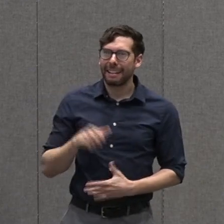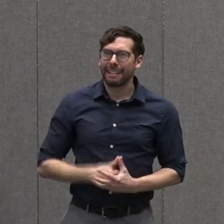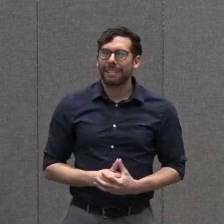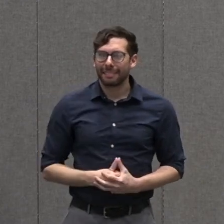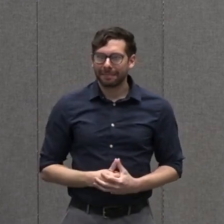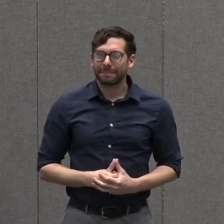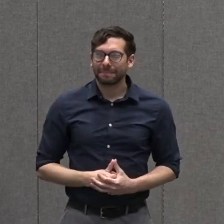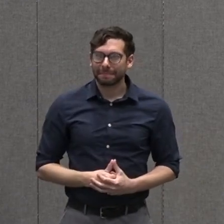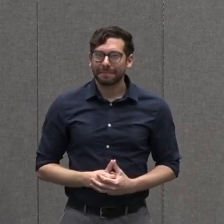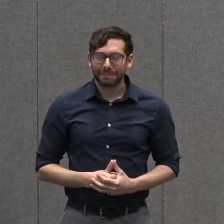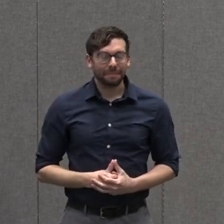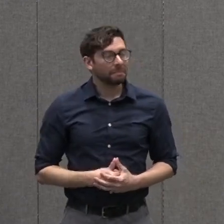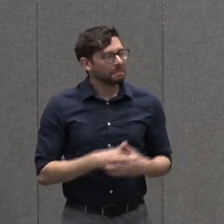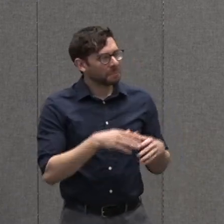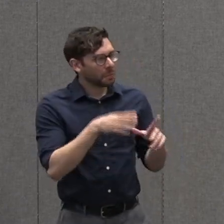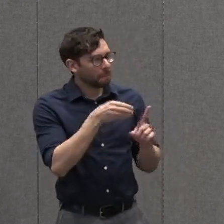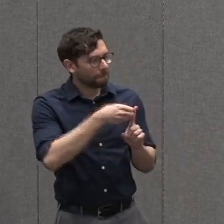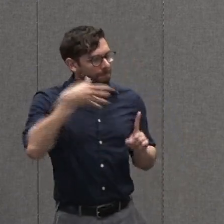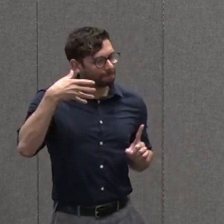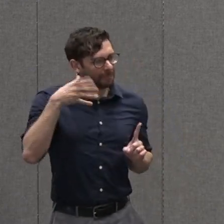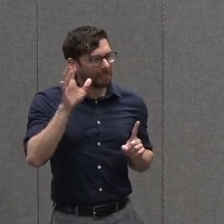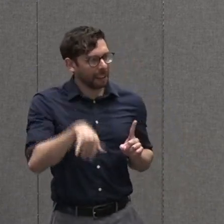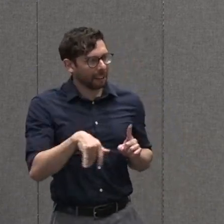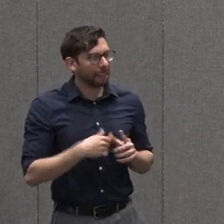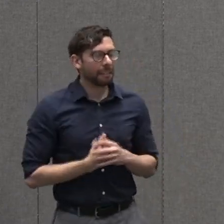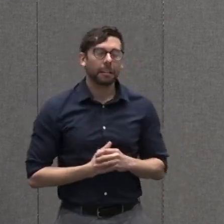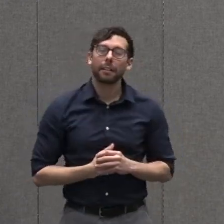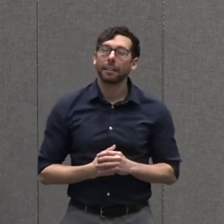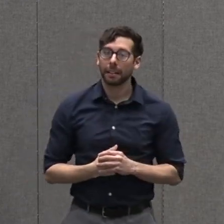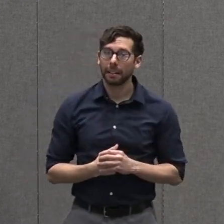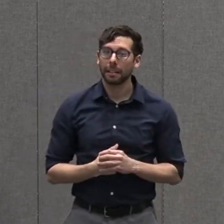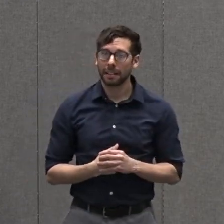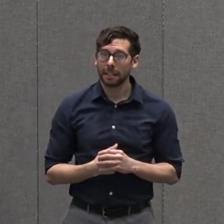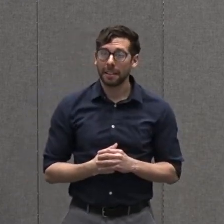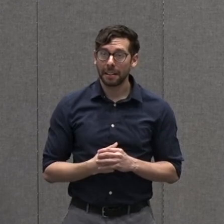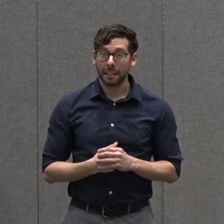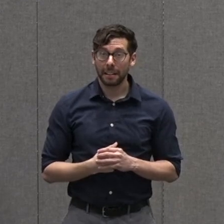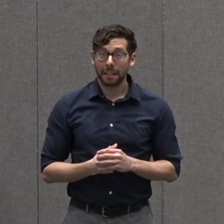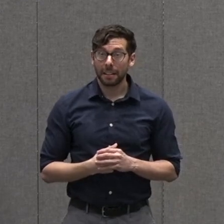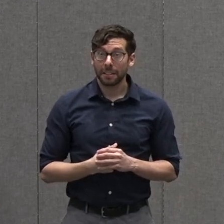So, tell us about this guy. Okay, well this is more than just a diamondback rattlesnake,